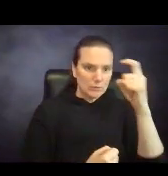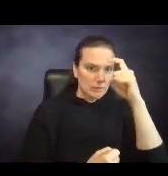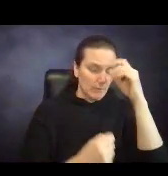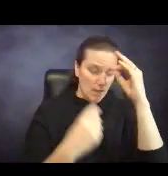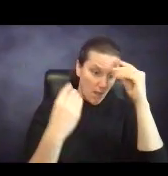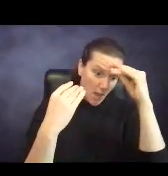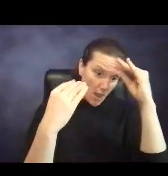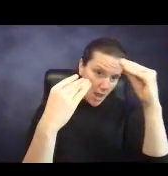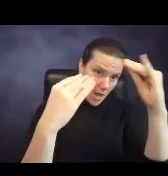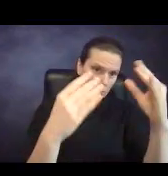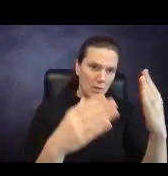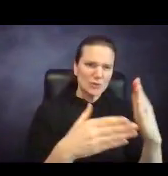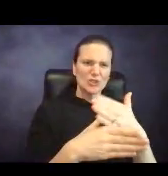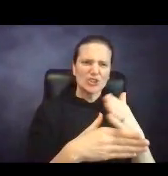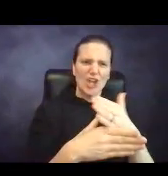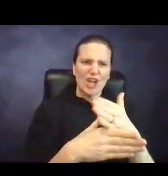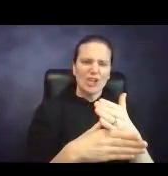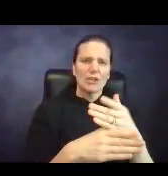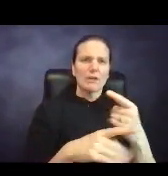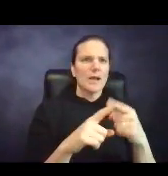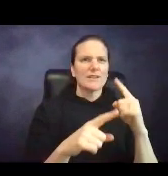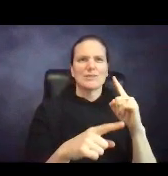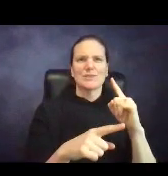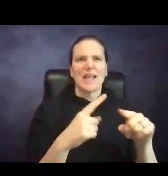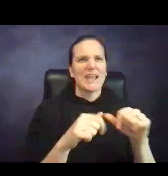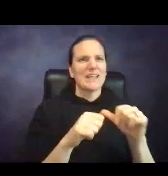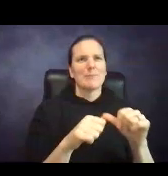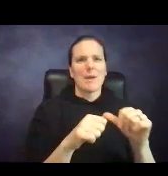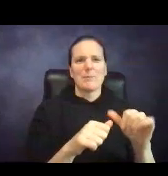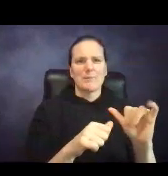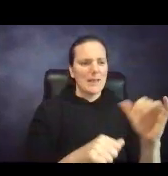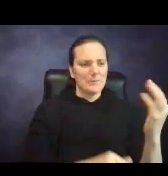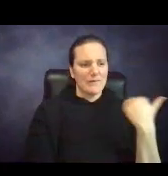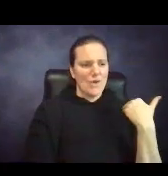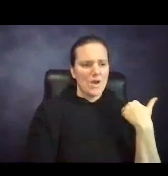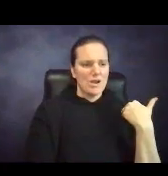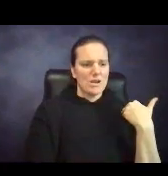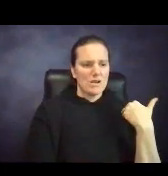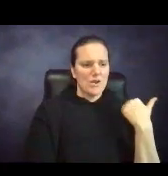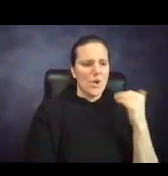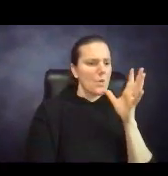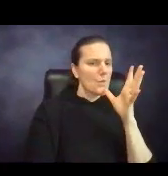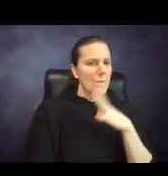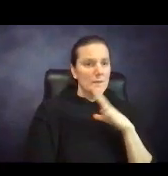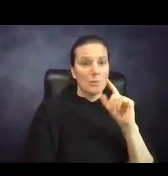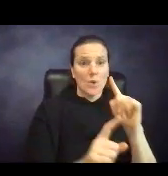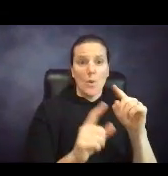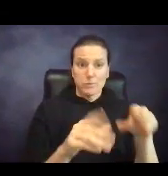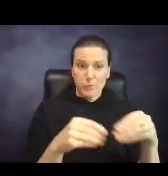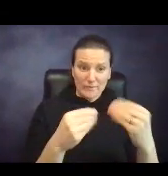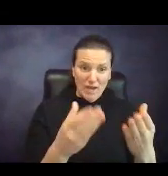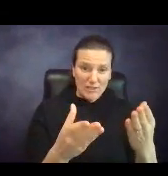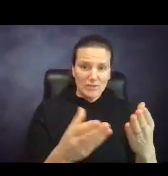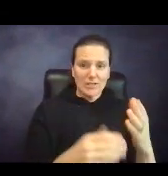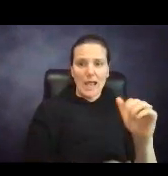And so you wanna share all this but you kind of can't keep up like you used to. And so then women will go to their provider and then they will get on a DD medication